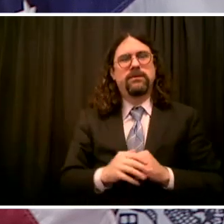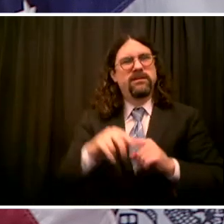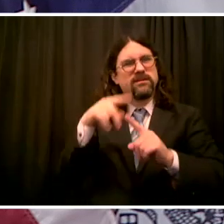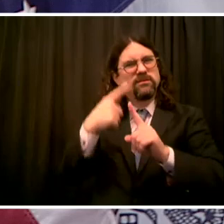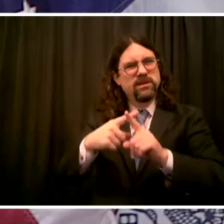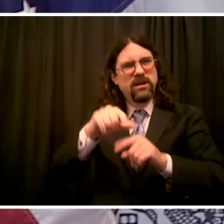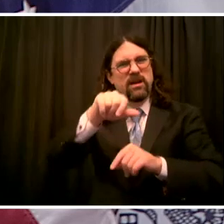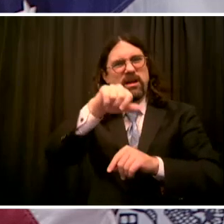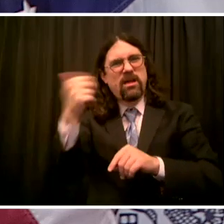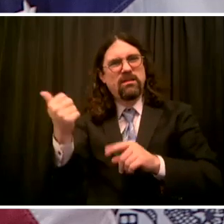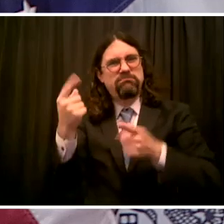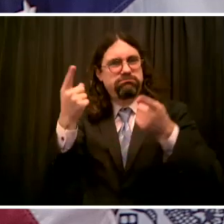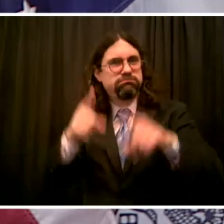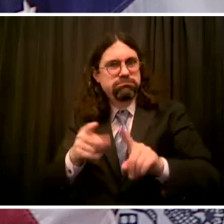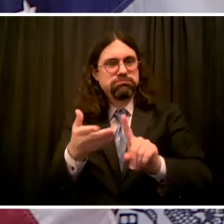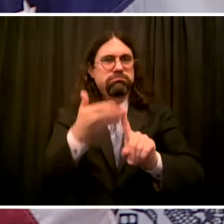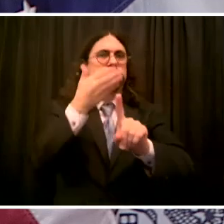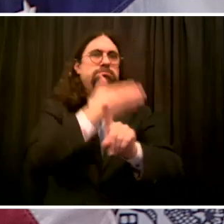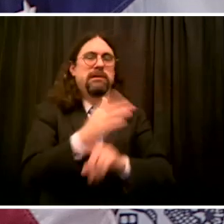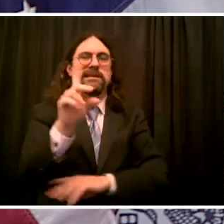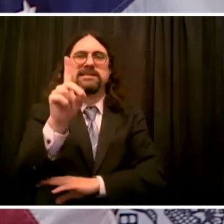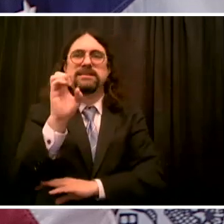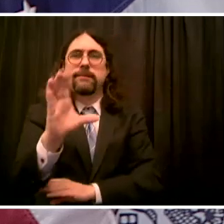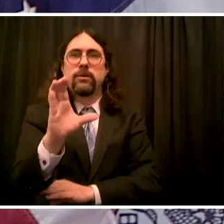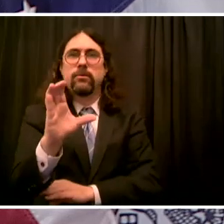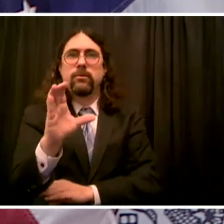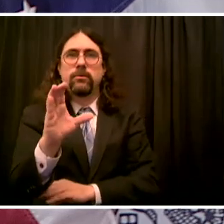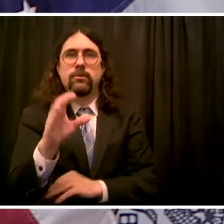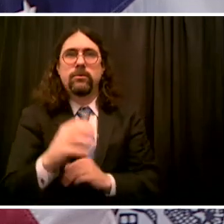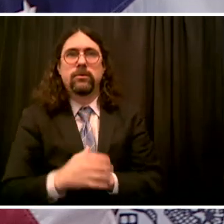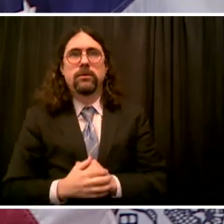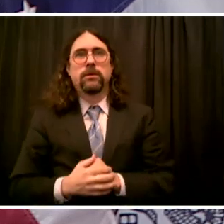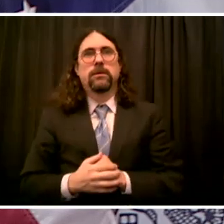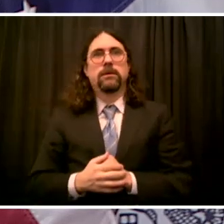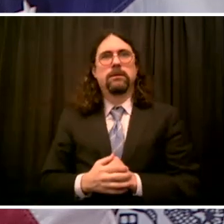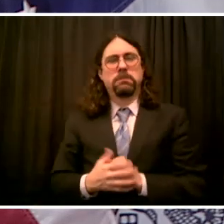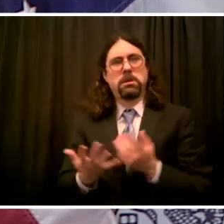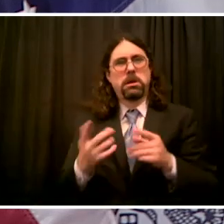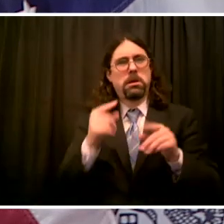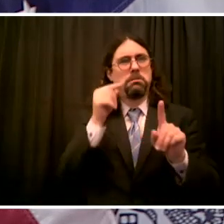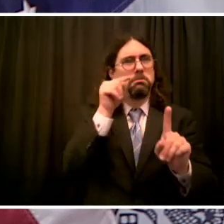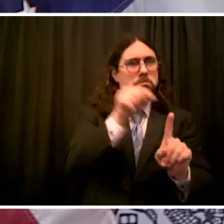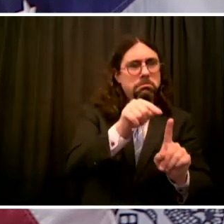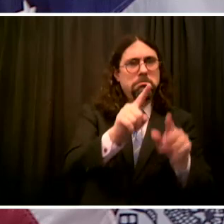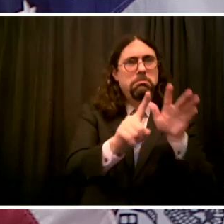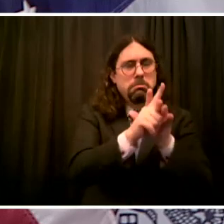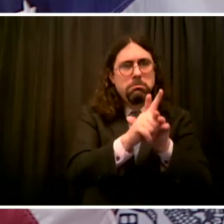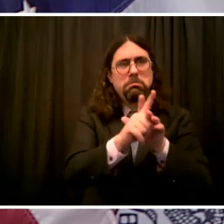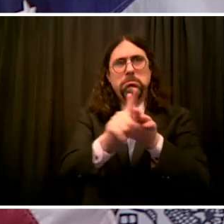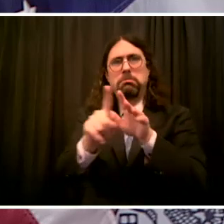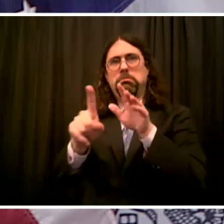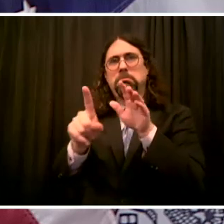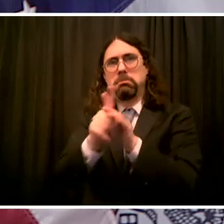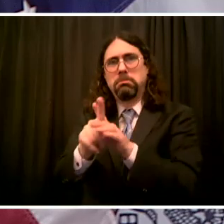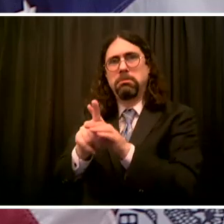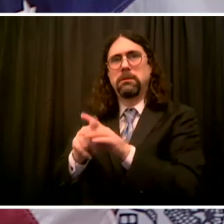RAMOS AND LUE.K WE SAW THIS WITH FAMILIA.